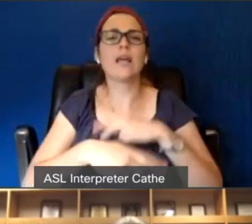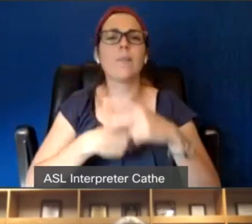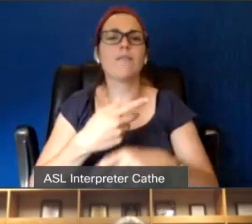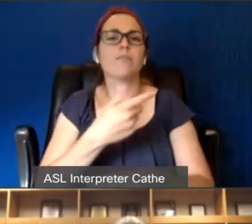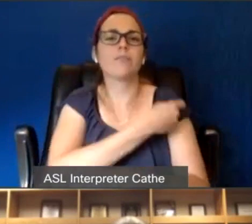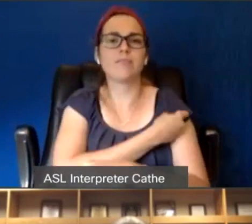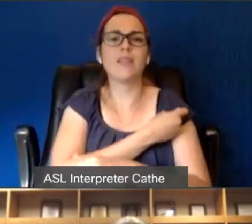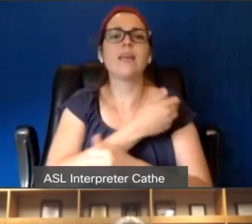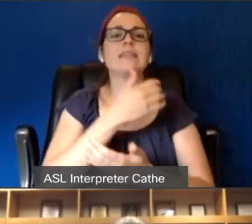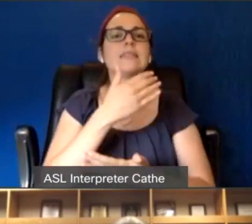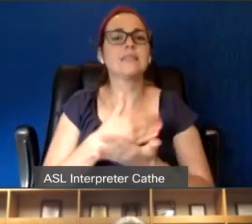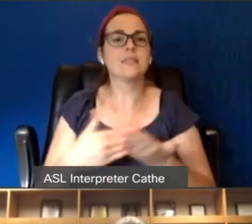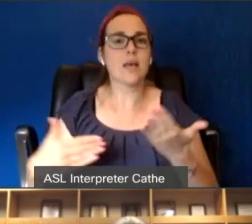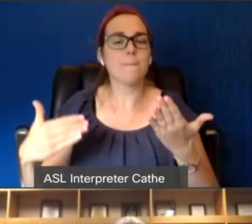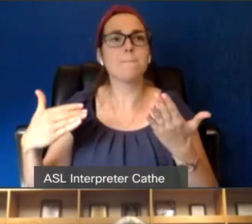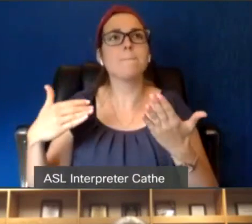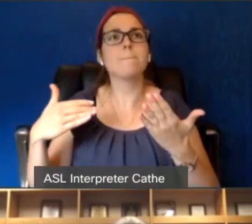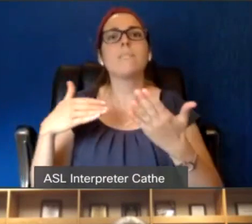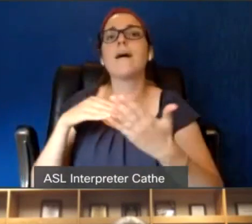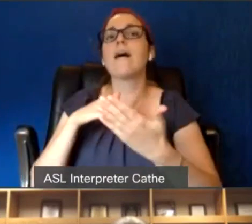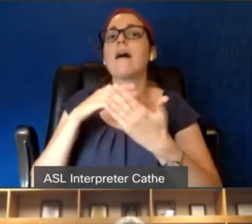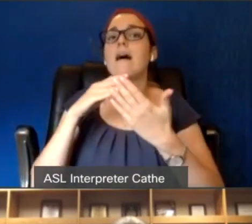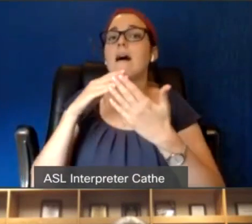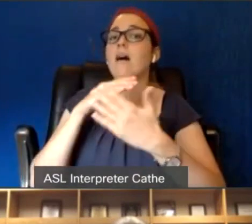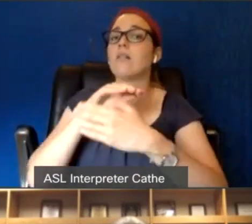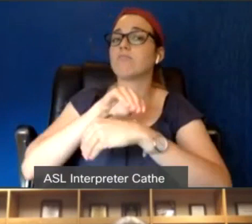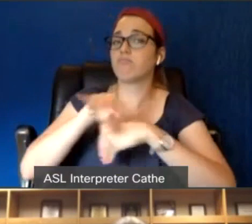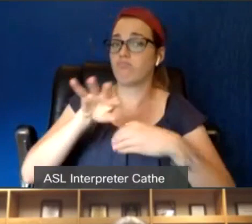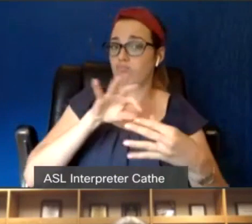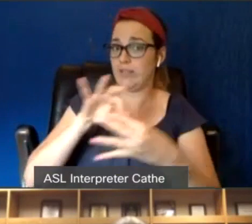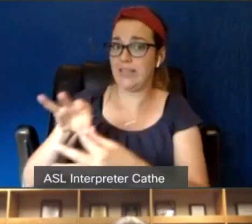for reducing methamphetamine cravings and response